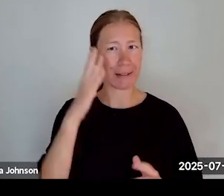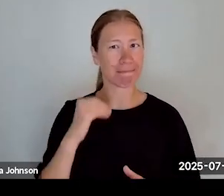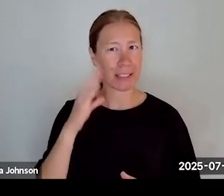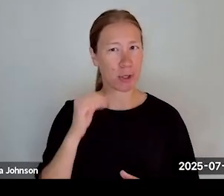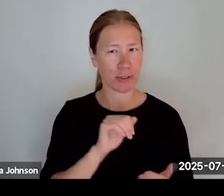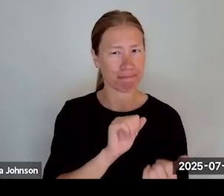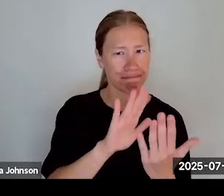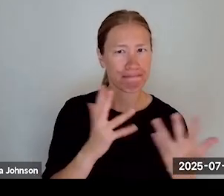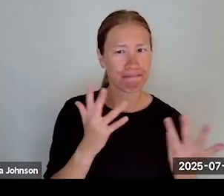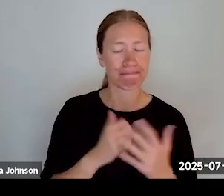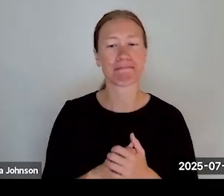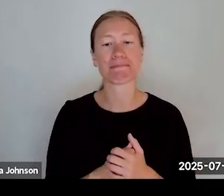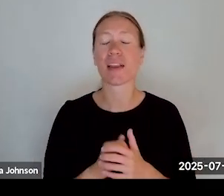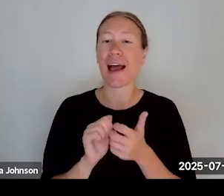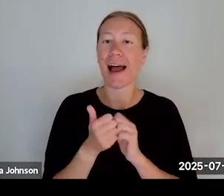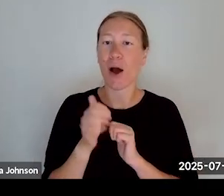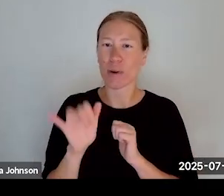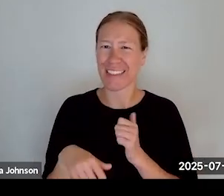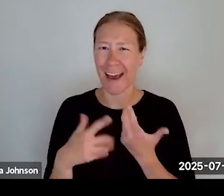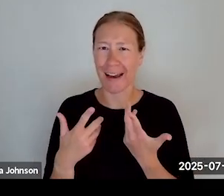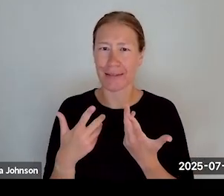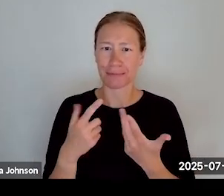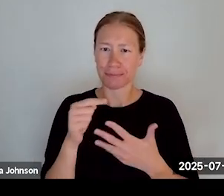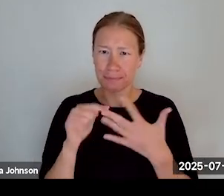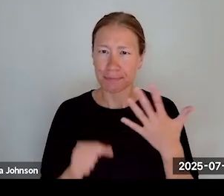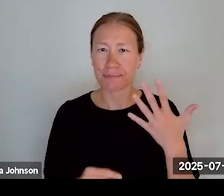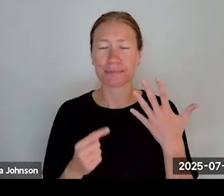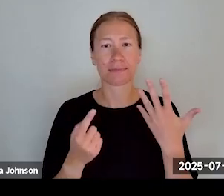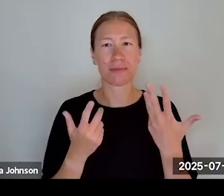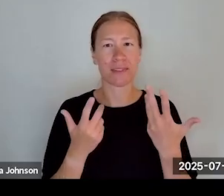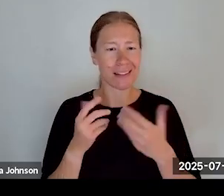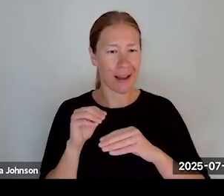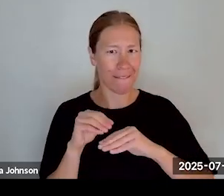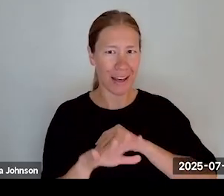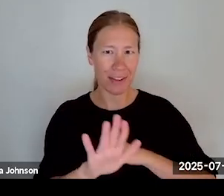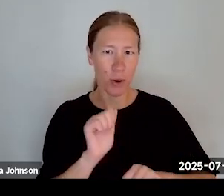How is that employee's condition affecting their work? What specific job tasks